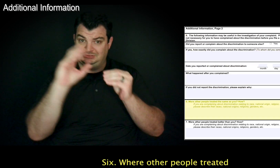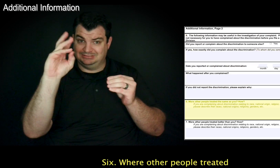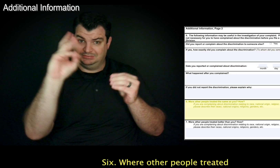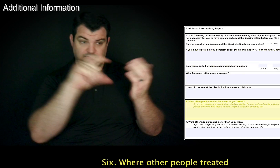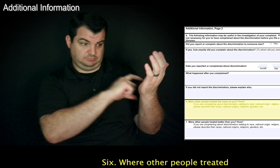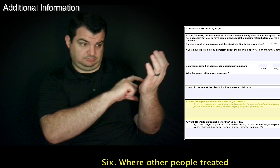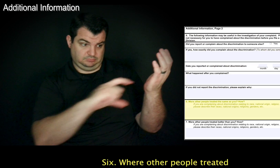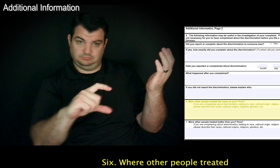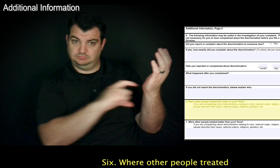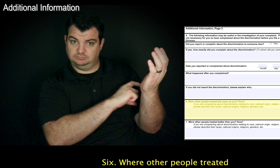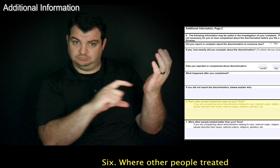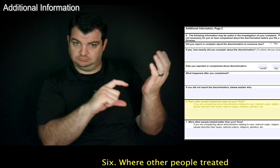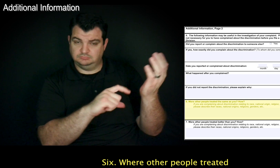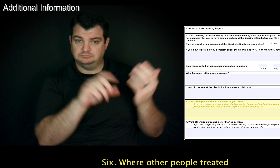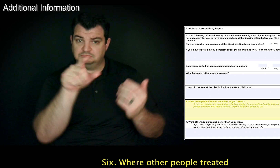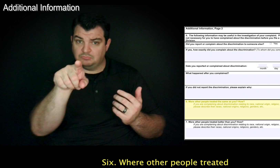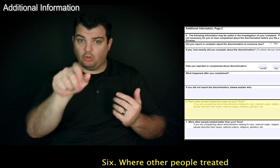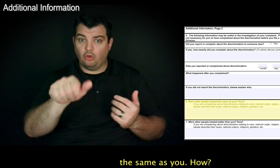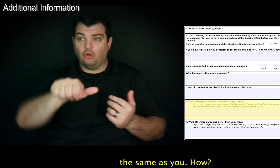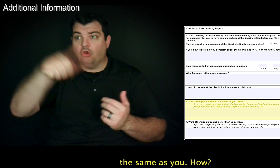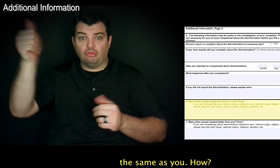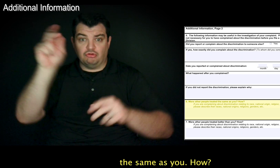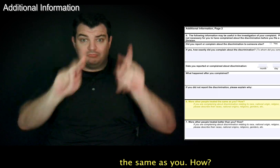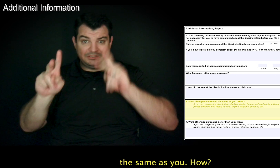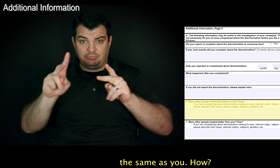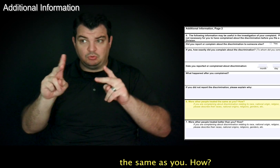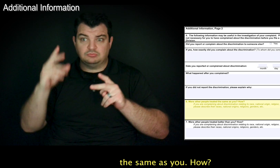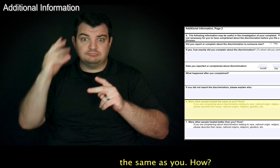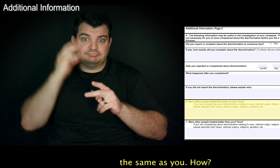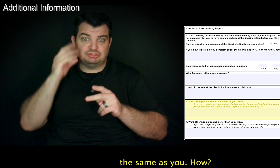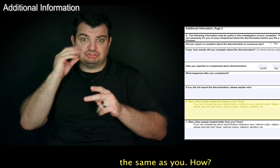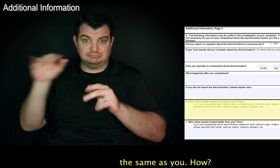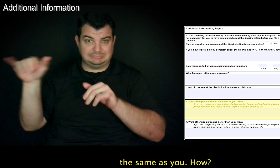Six. Where other people treated the same as you. How?